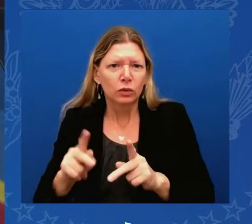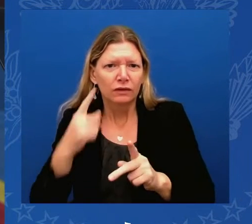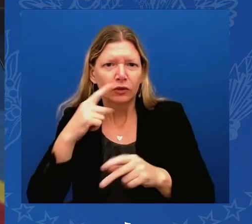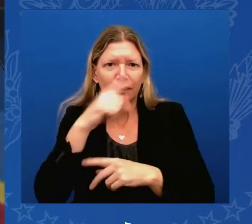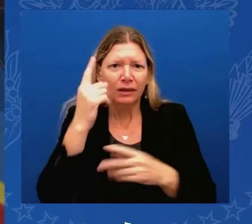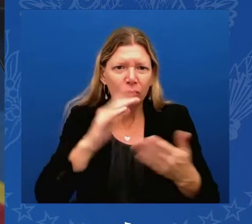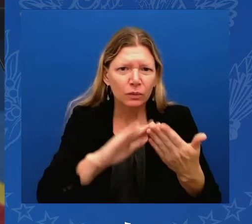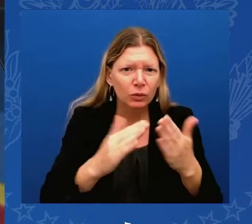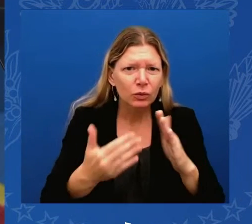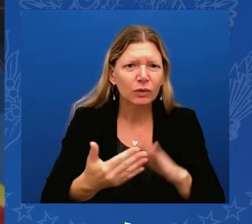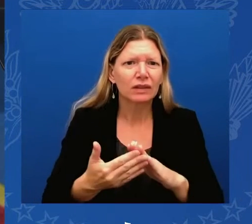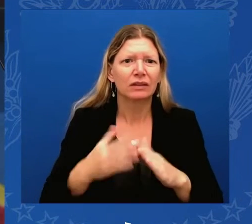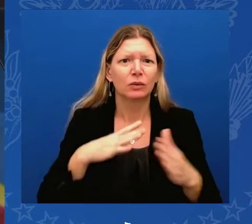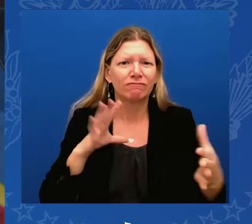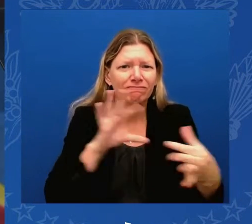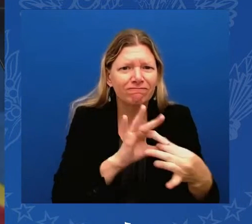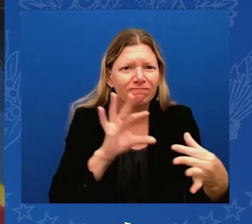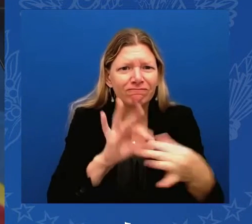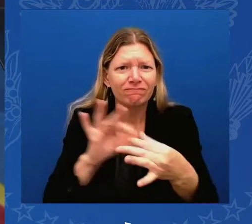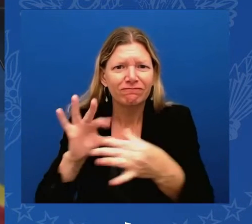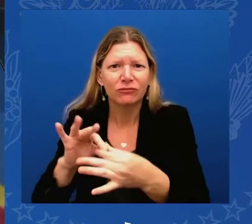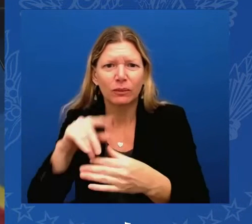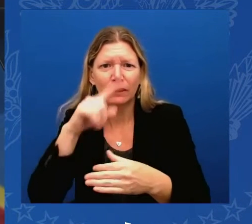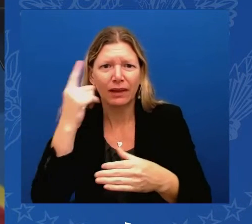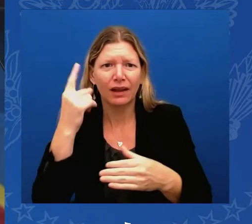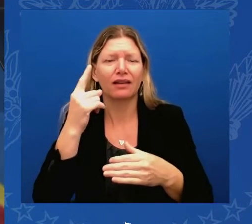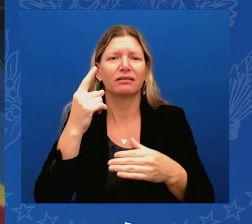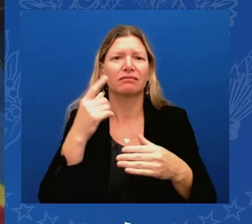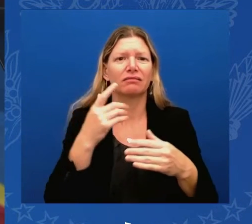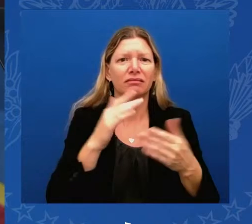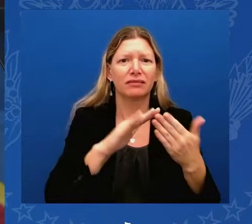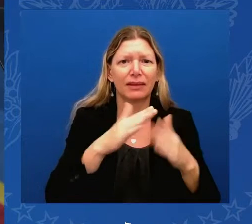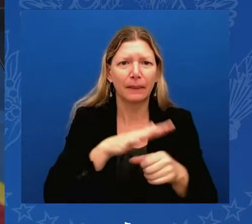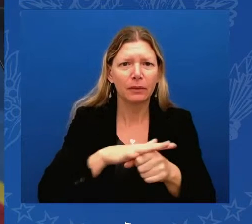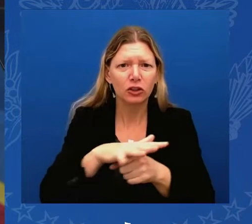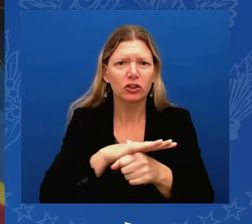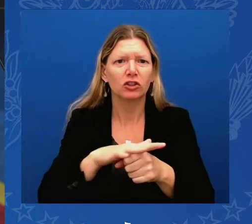We've delivered checks in pockets to reduce child -- Black child poverty to the lowest rate in history.